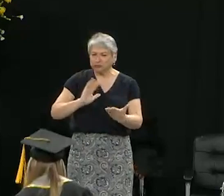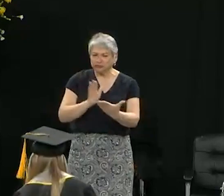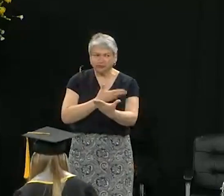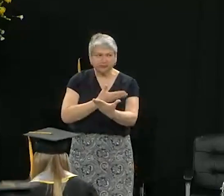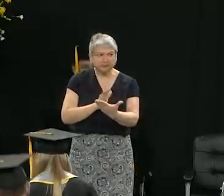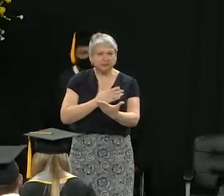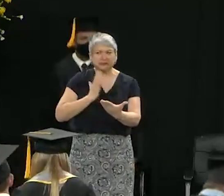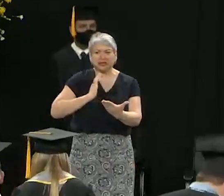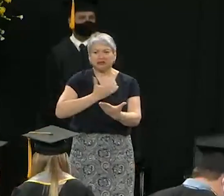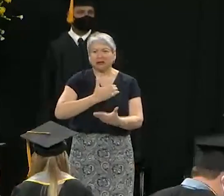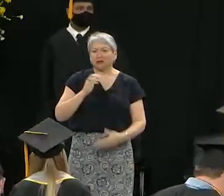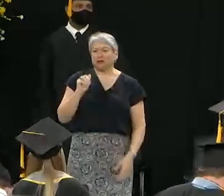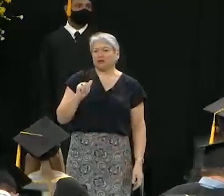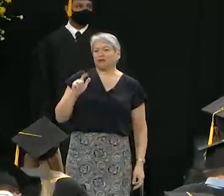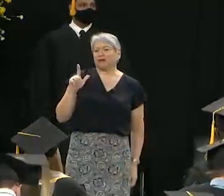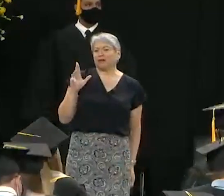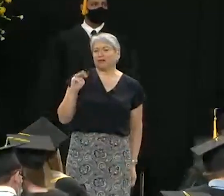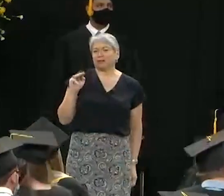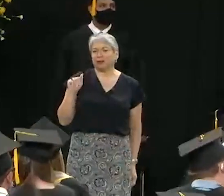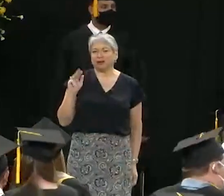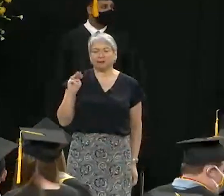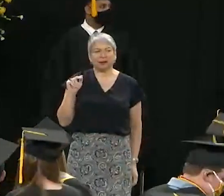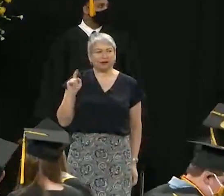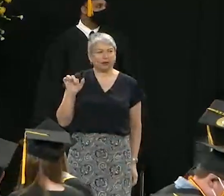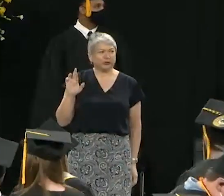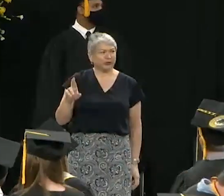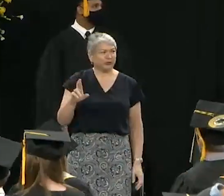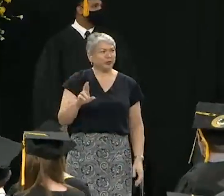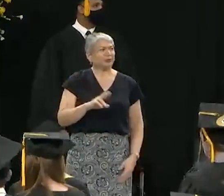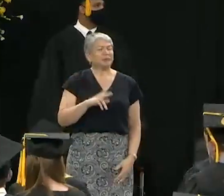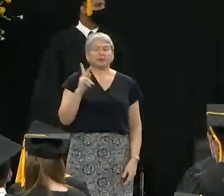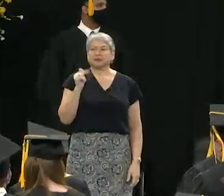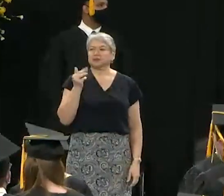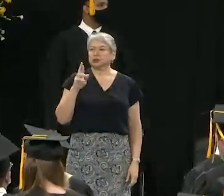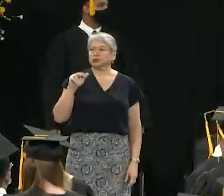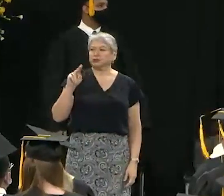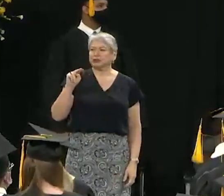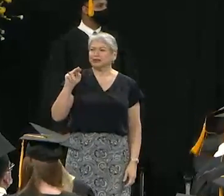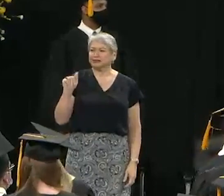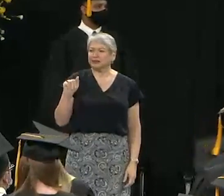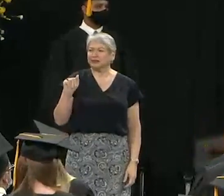again being performed by Ms. Katrina Leeann Cox.